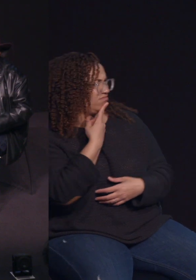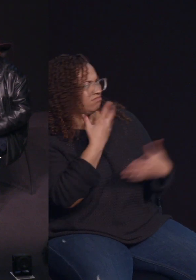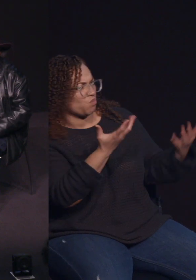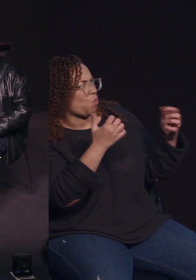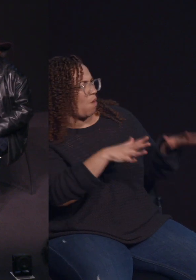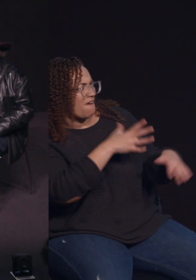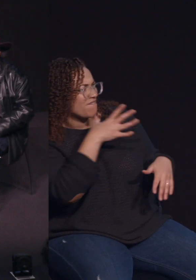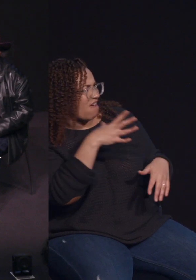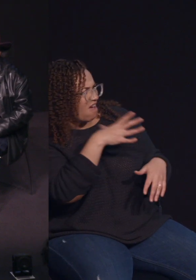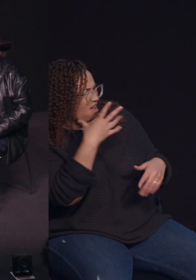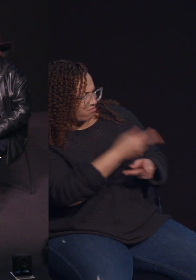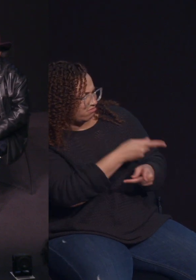But I have a granddaughter too I'm working on.